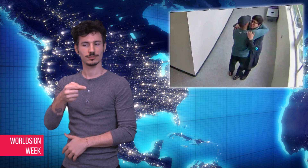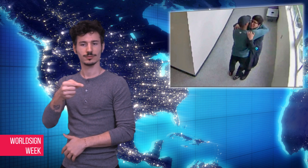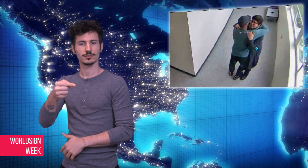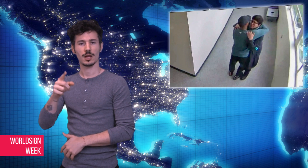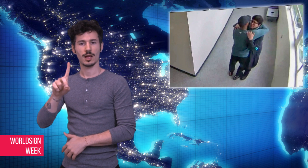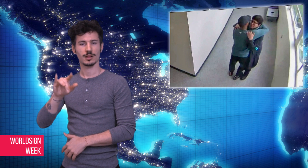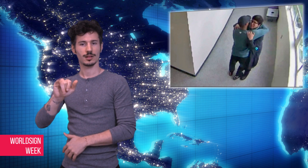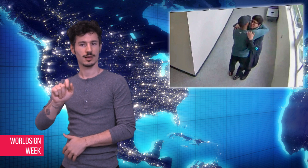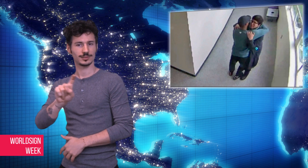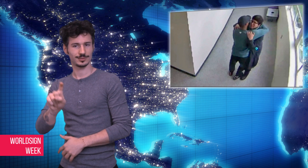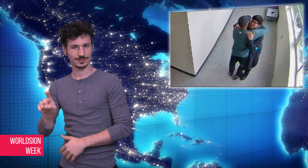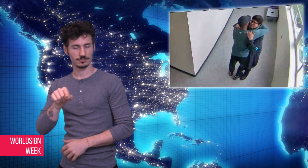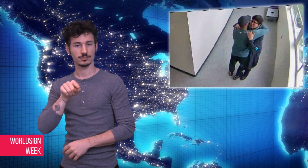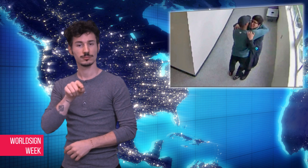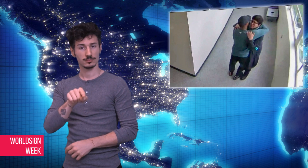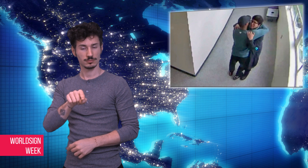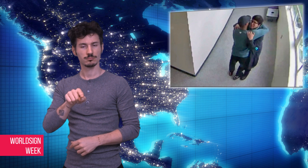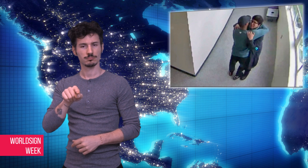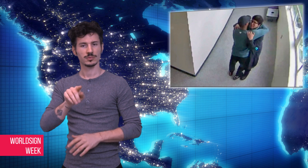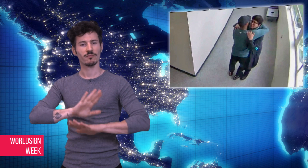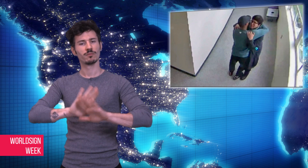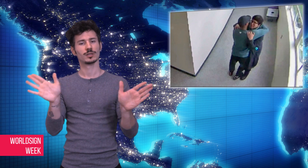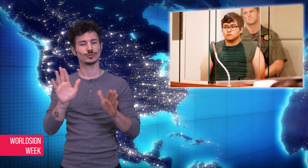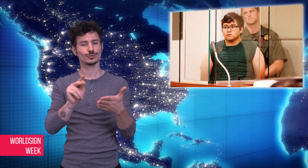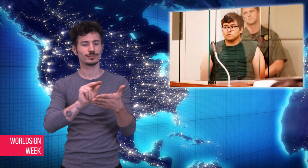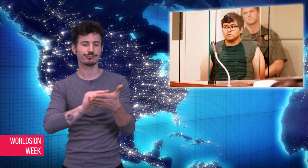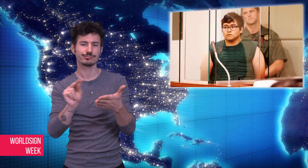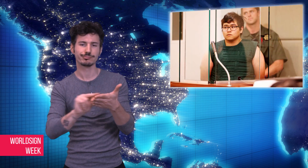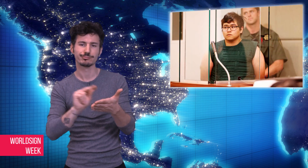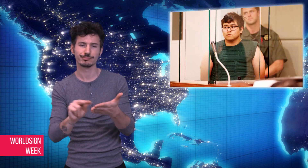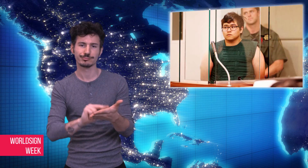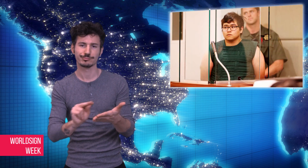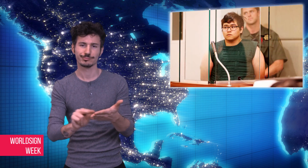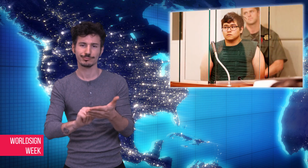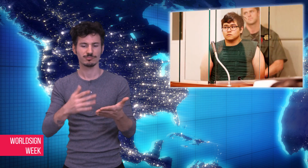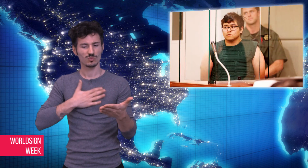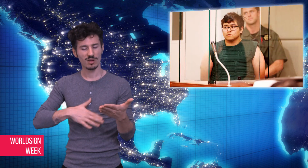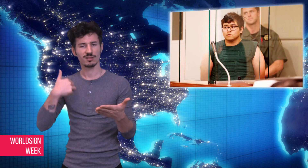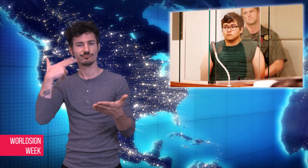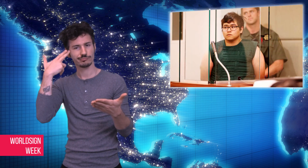Investigations revealed that the student, Angel